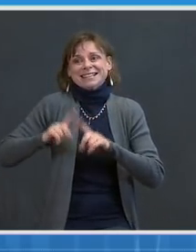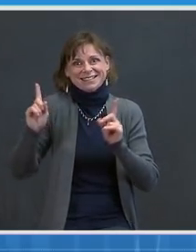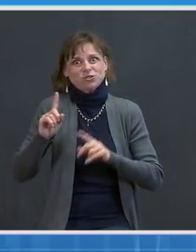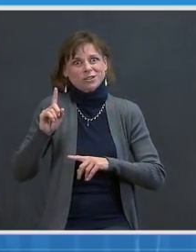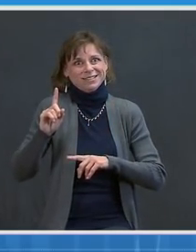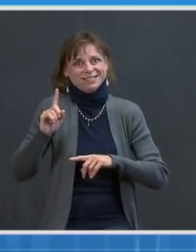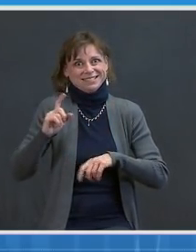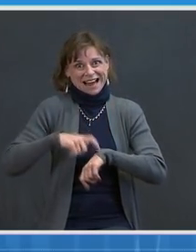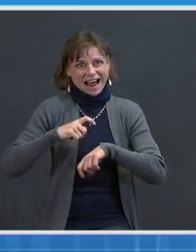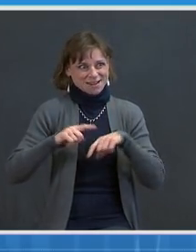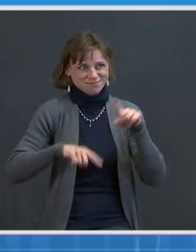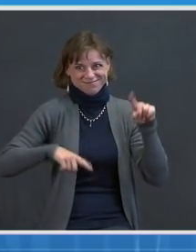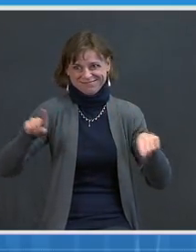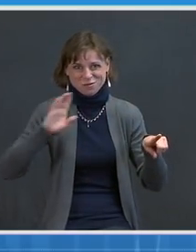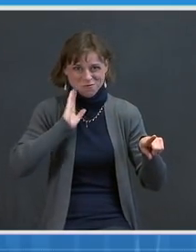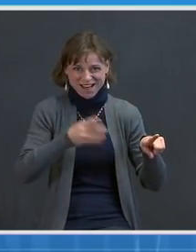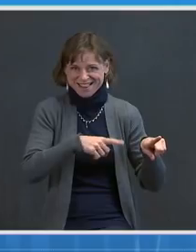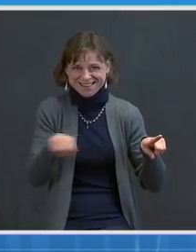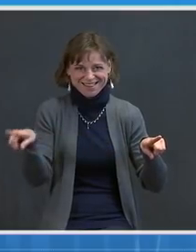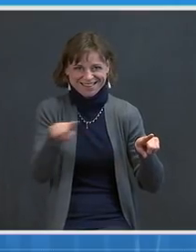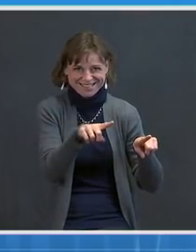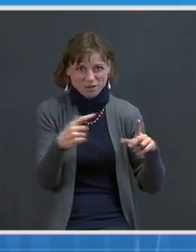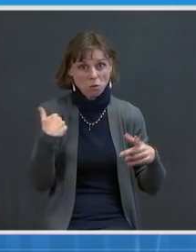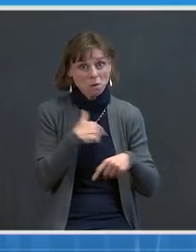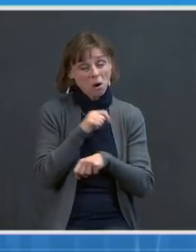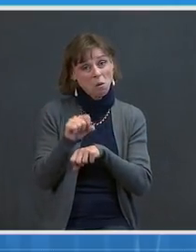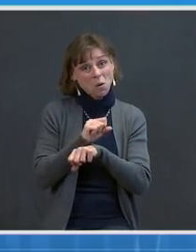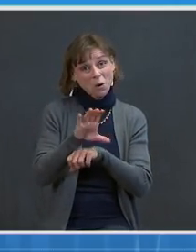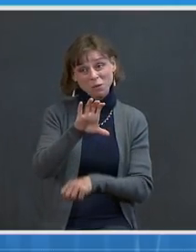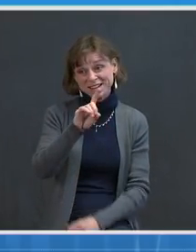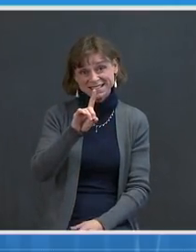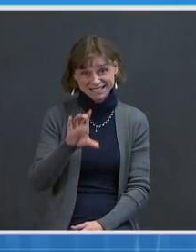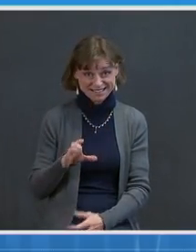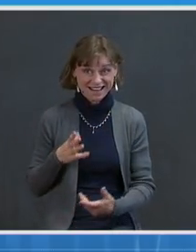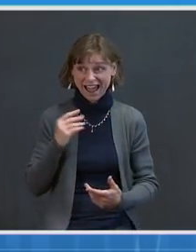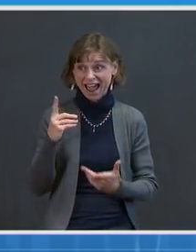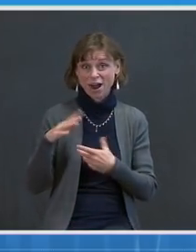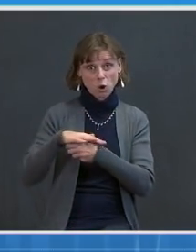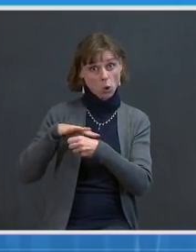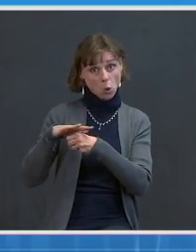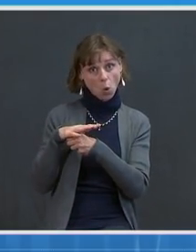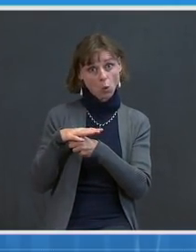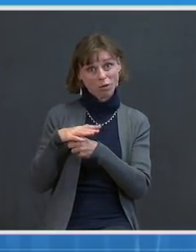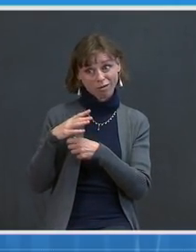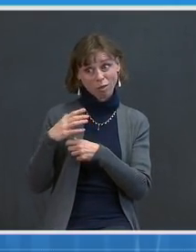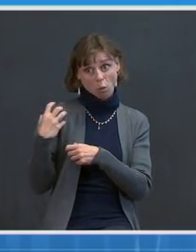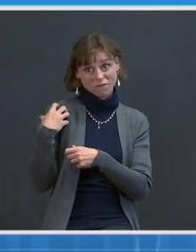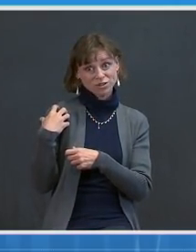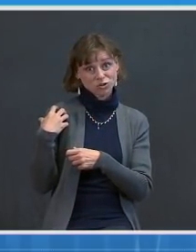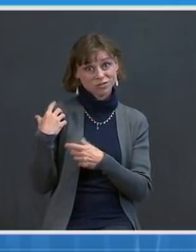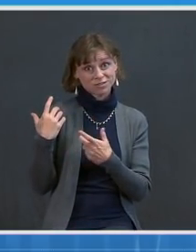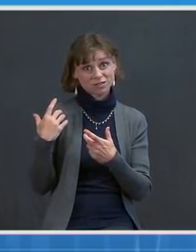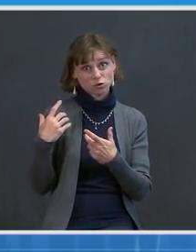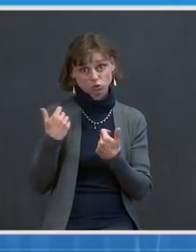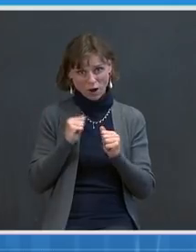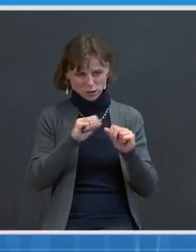and directly with state and local officials, to continue to make that assessment. But important for you to know that,